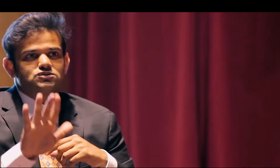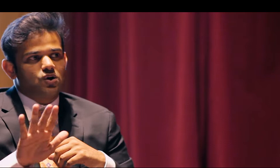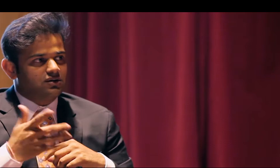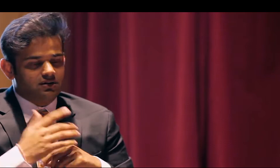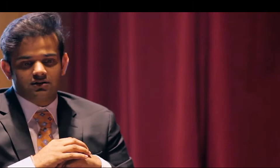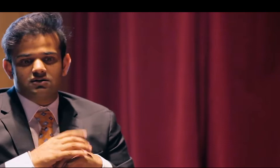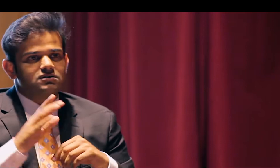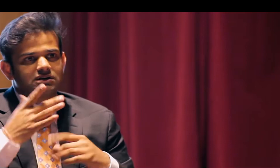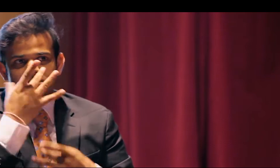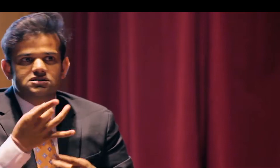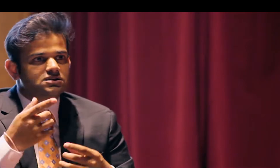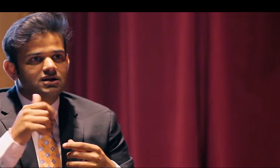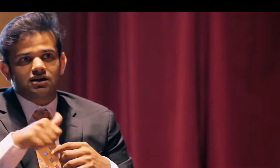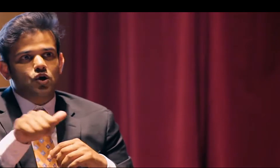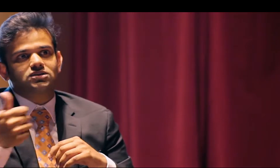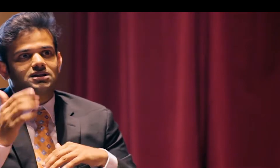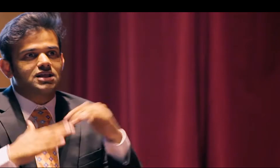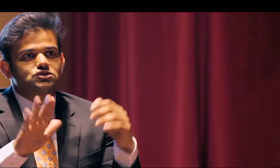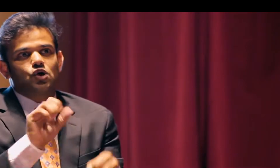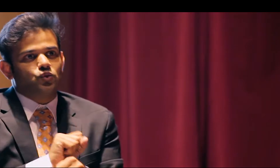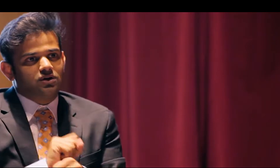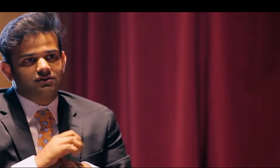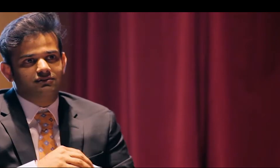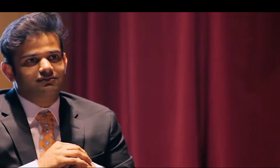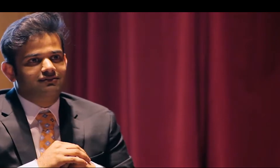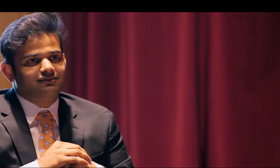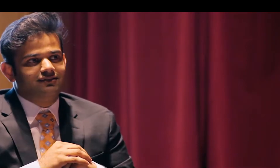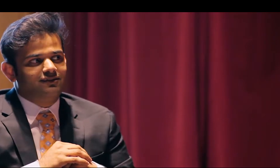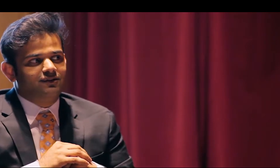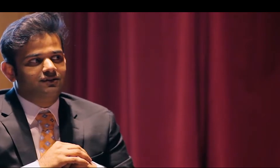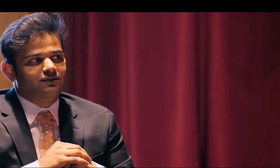[Vai] Tell me about, tell me more about you, more your interests, what you do?